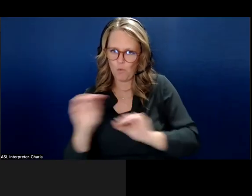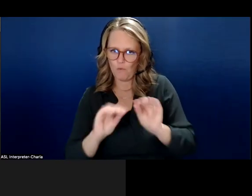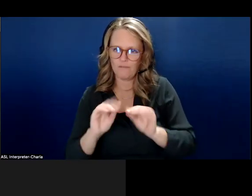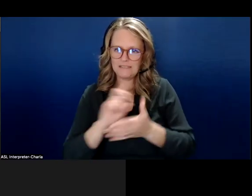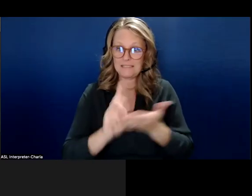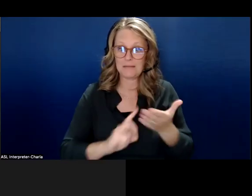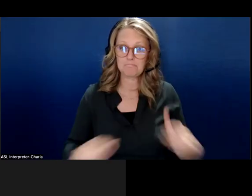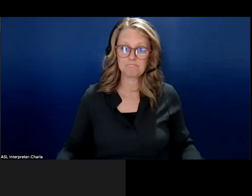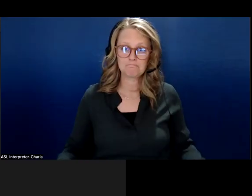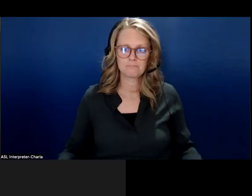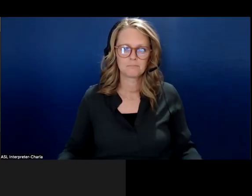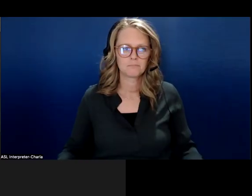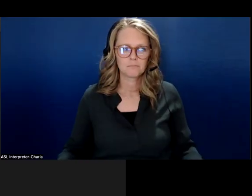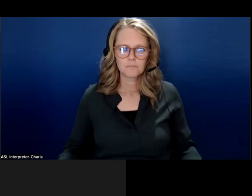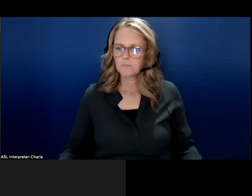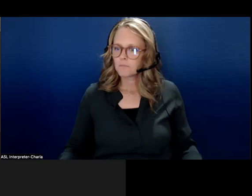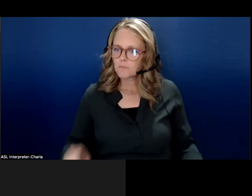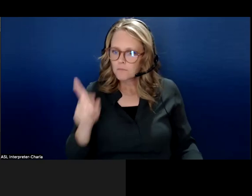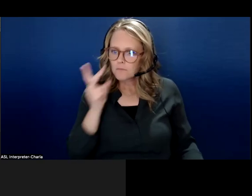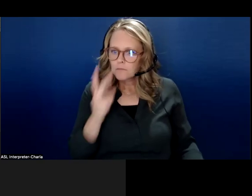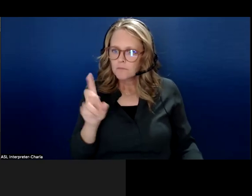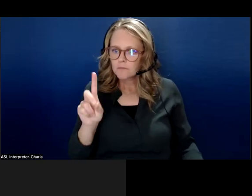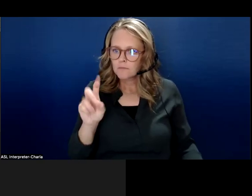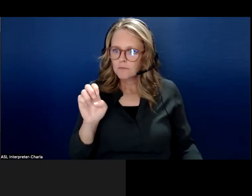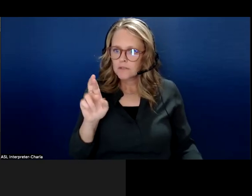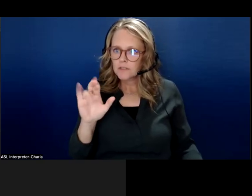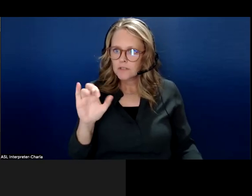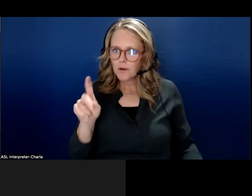I see Derek, you added kind of a follow up on the last question about funding.